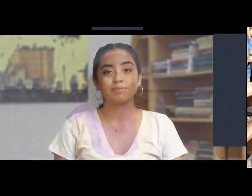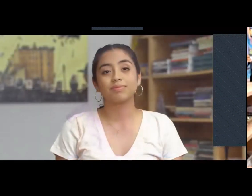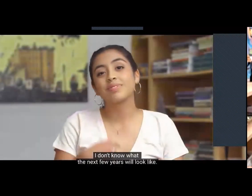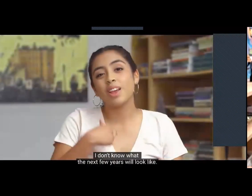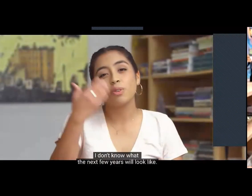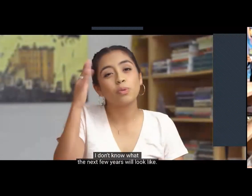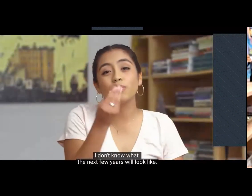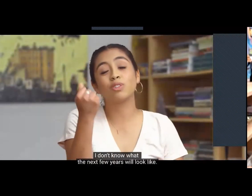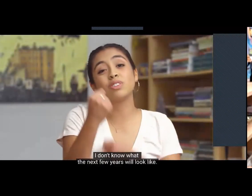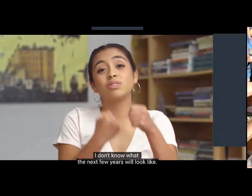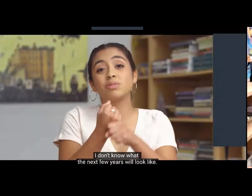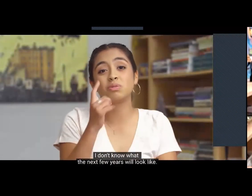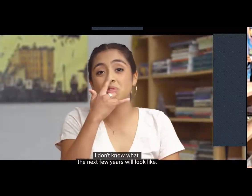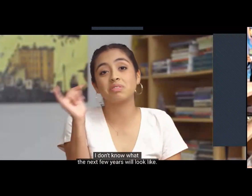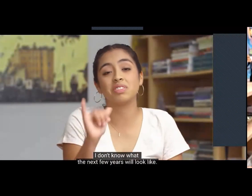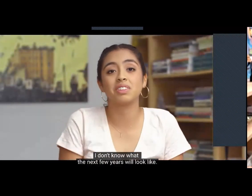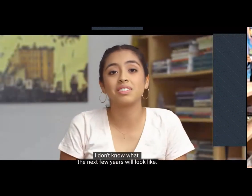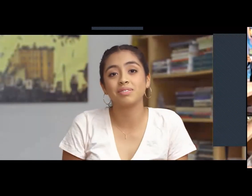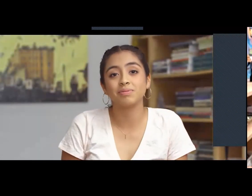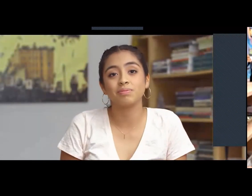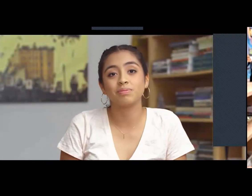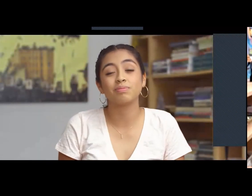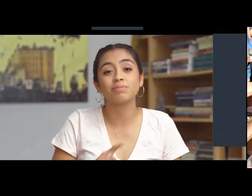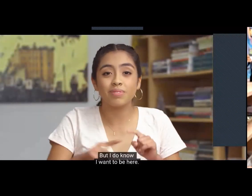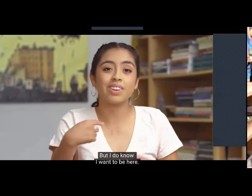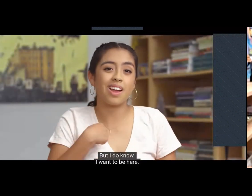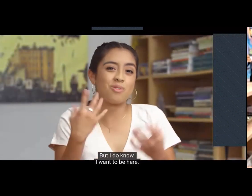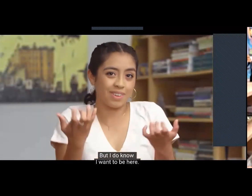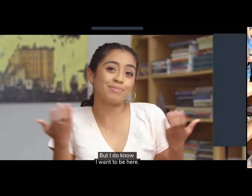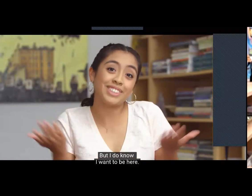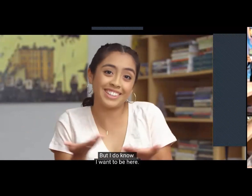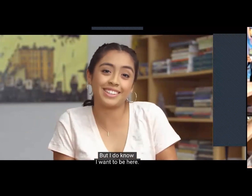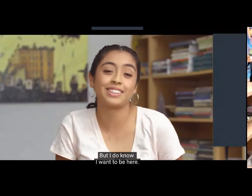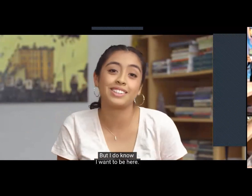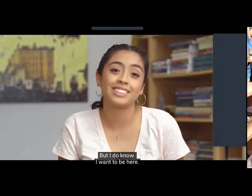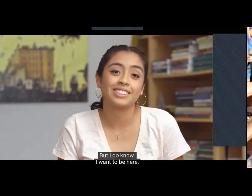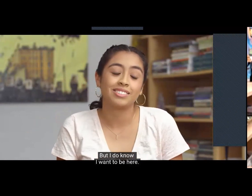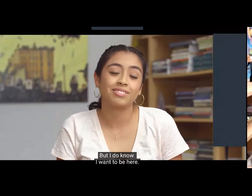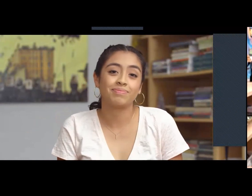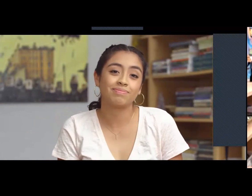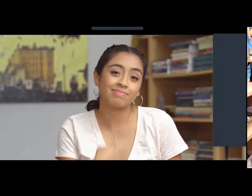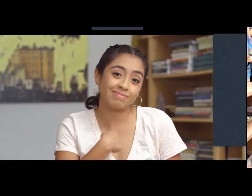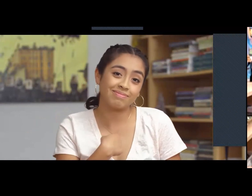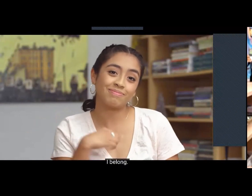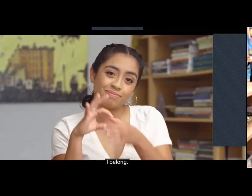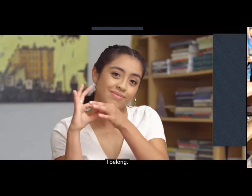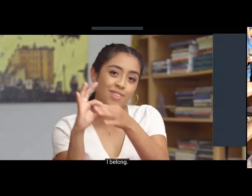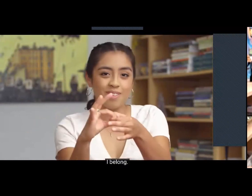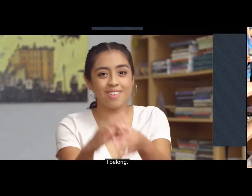I don't know what the next few years will look like, but I know I want to be here. I belong.